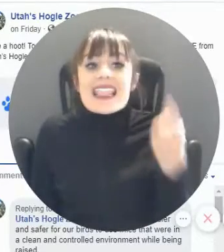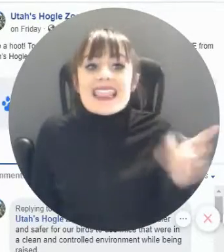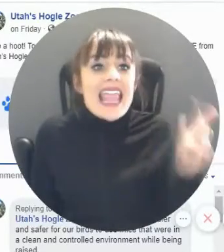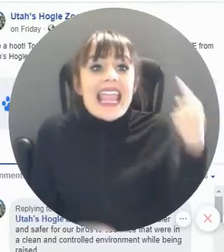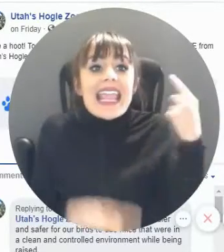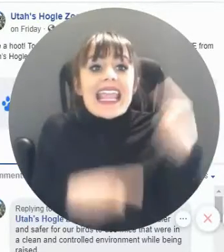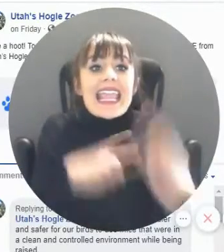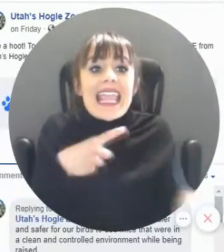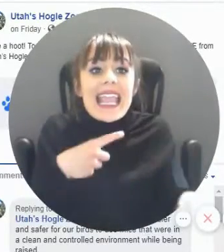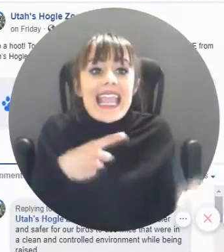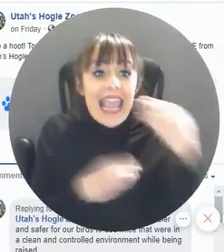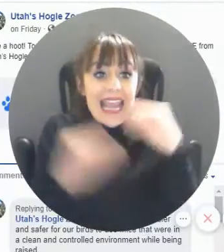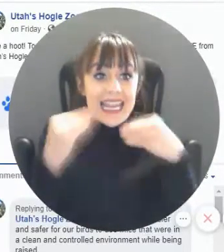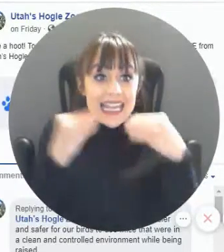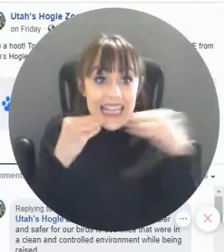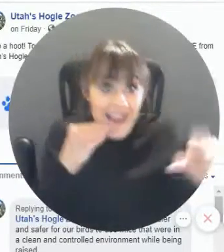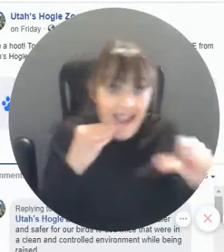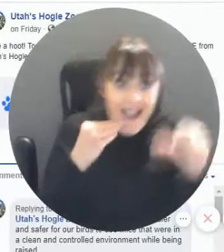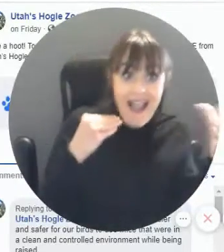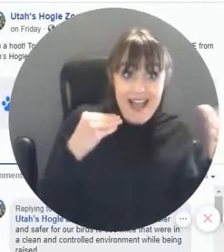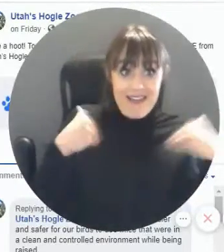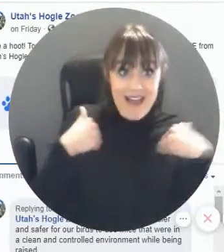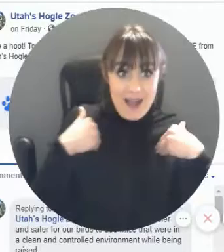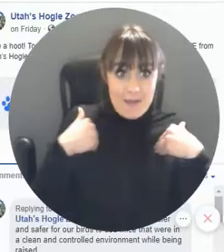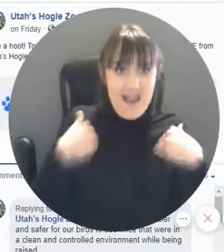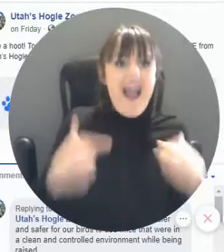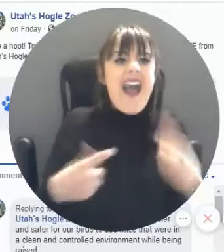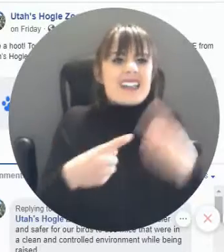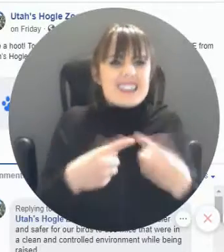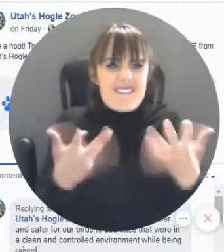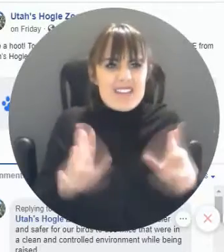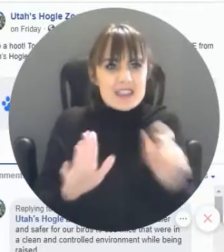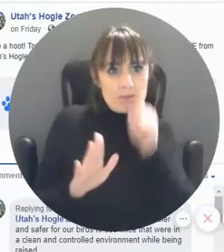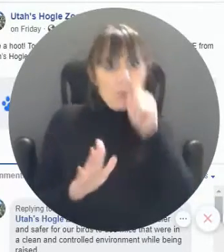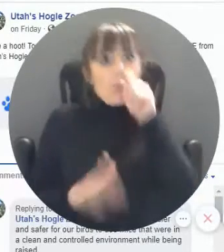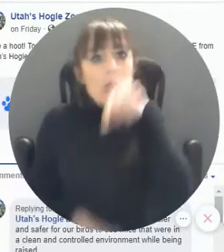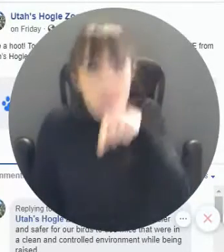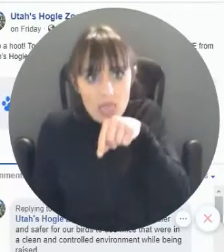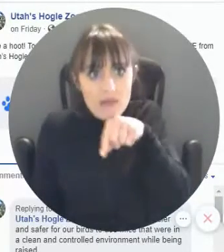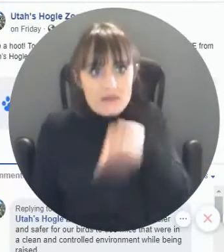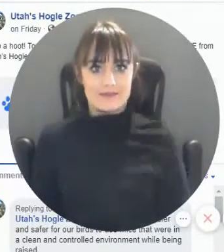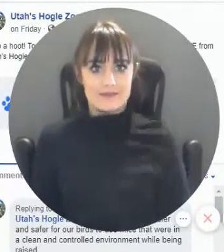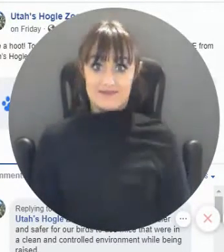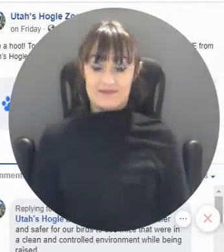have regurgitated this pellet. Brad: How interesting. Autumn: Yeah, so this is really important to their health